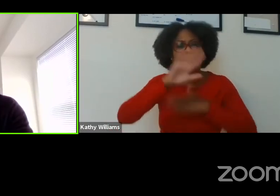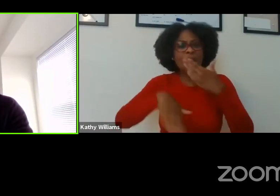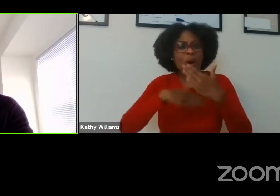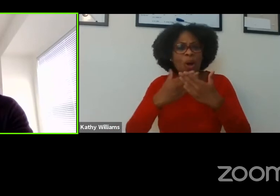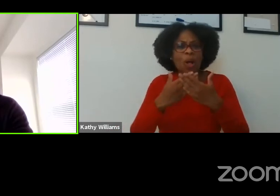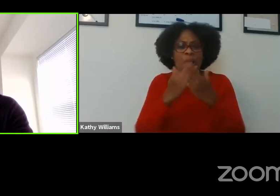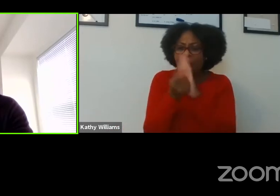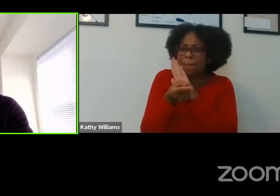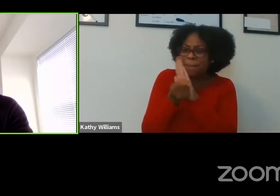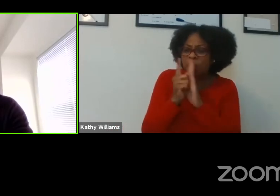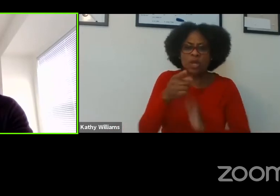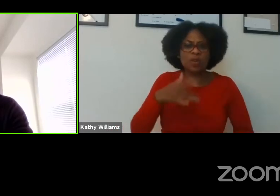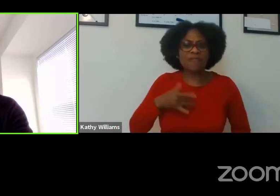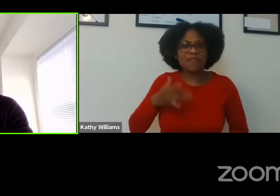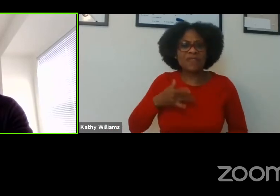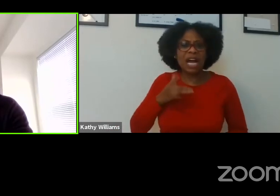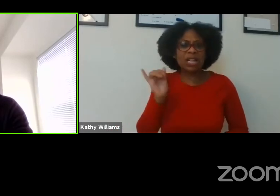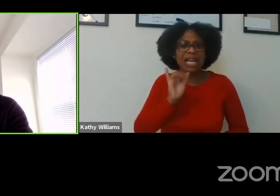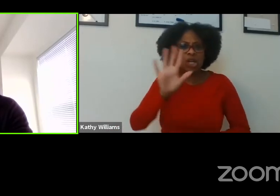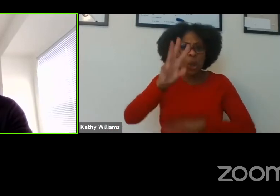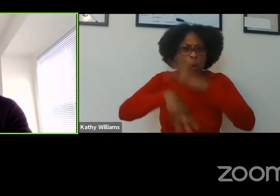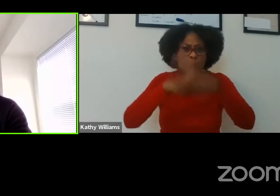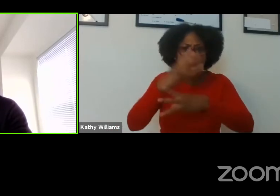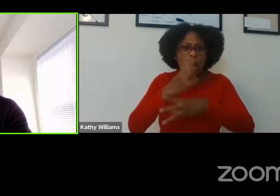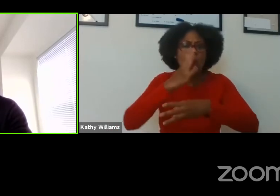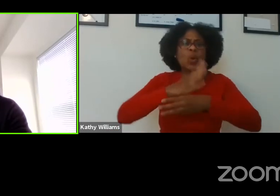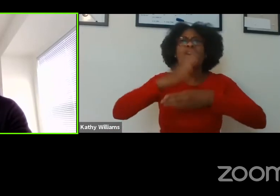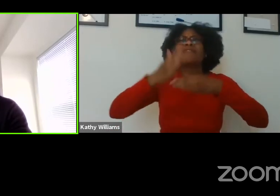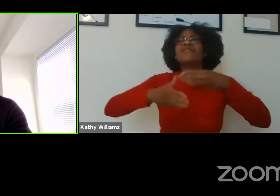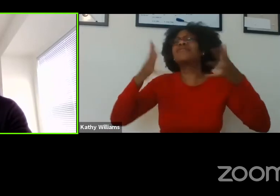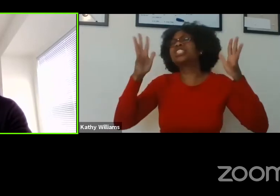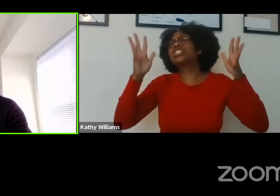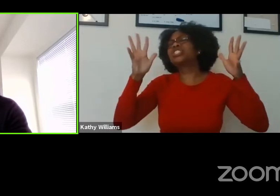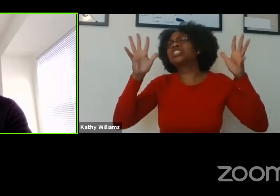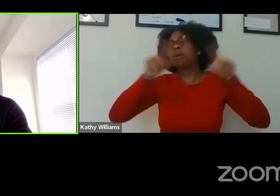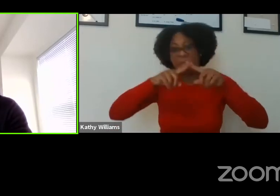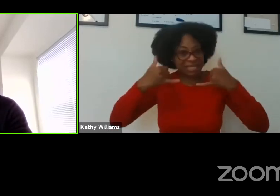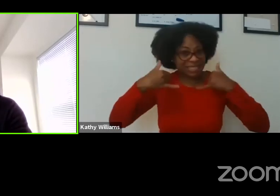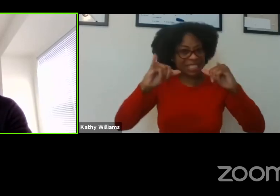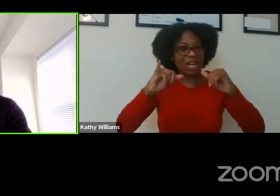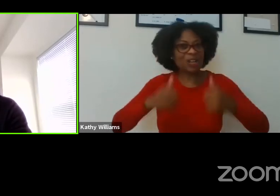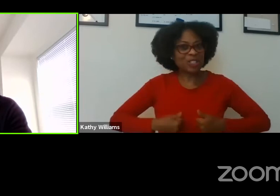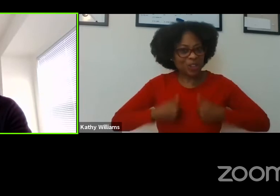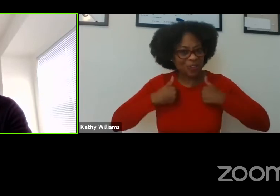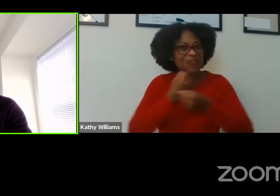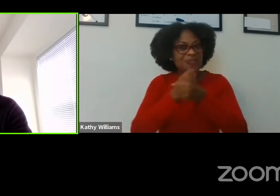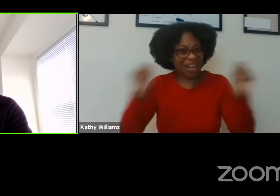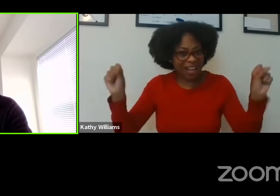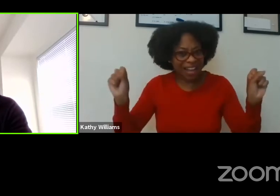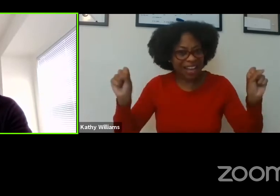your world was going to end, but yet you sit here in front of me now listening to my story. Think